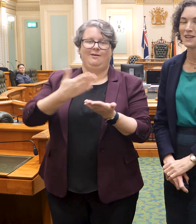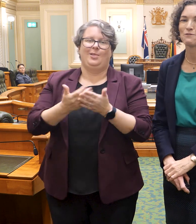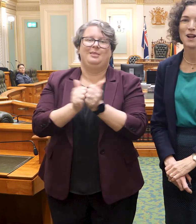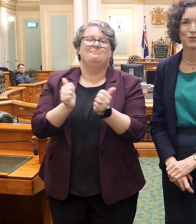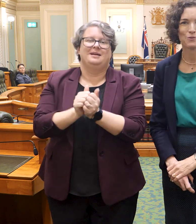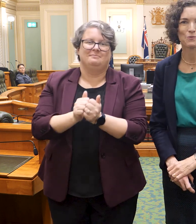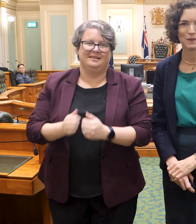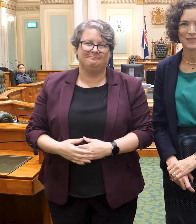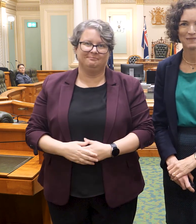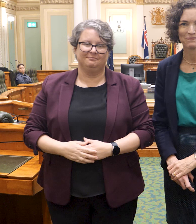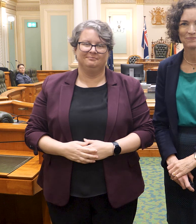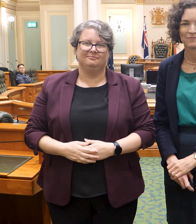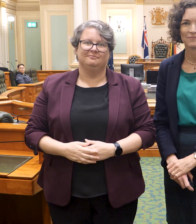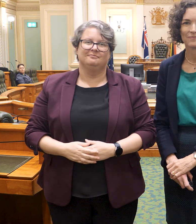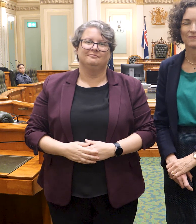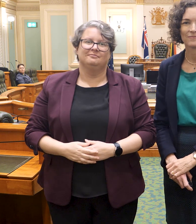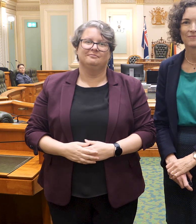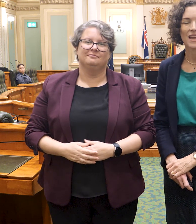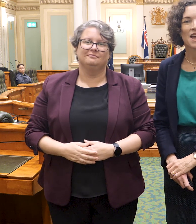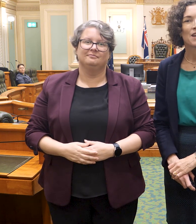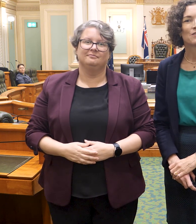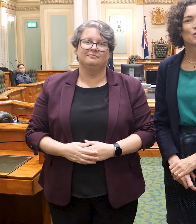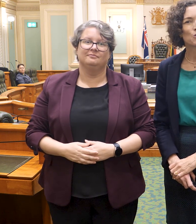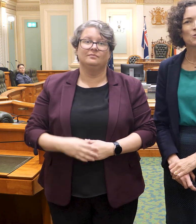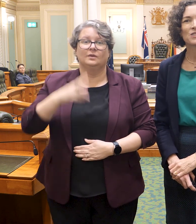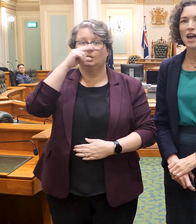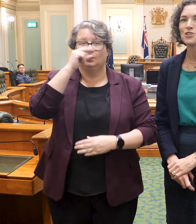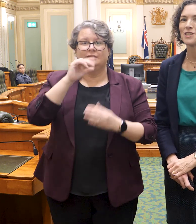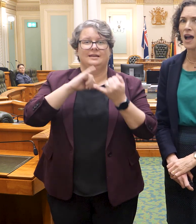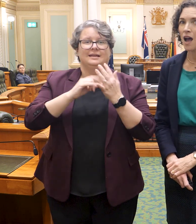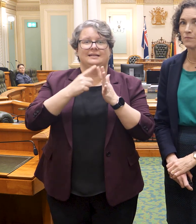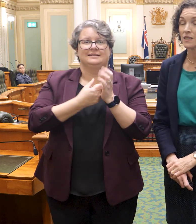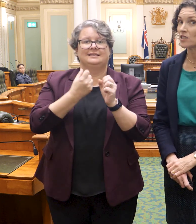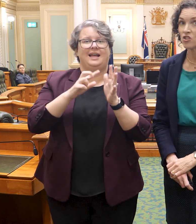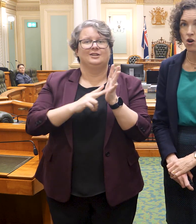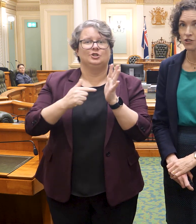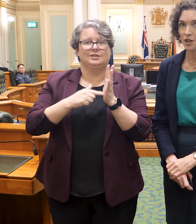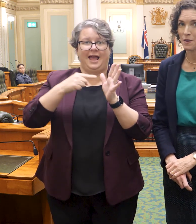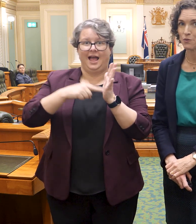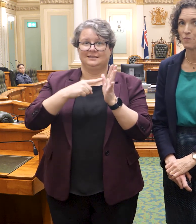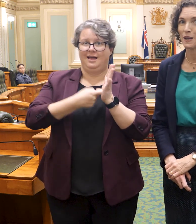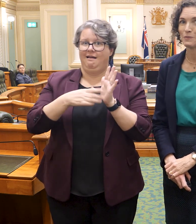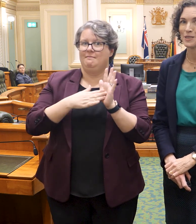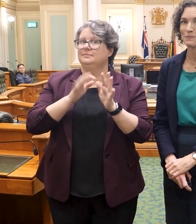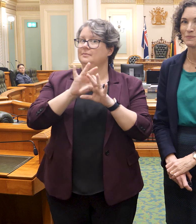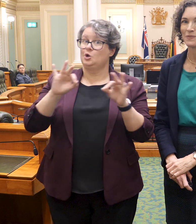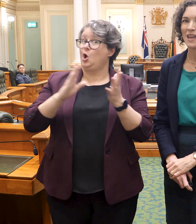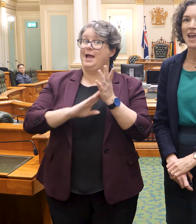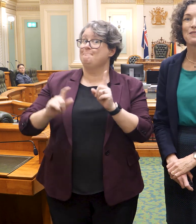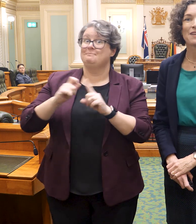ready for our Youth Whips. The Youth Sergeant-at-Arms is not a Member of Parliament.